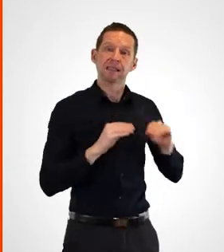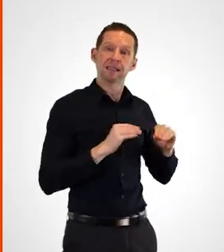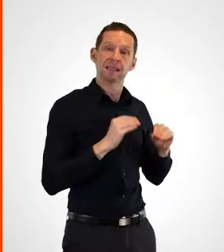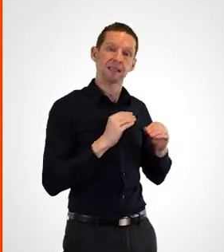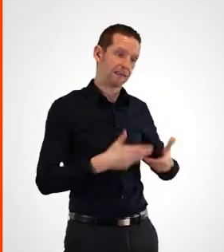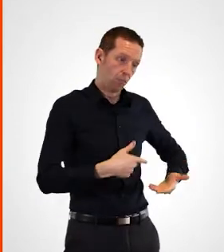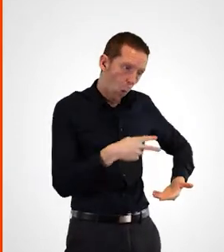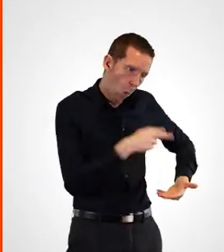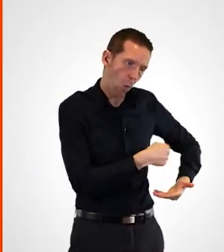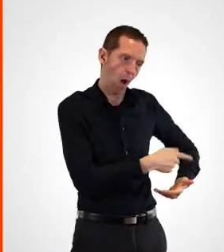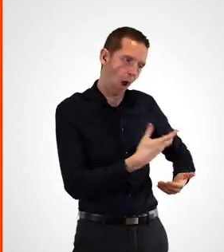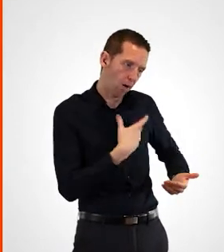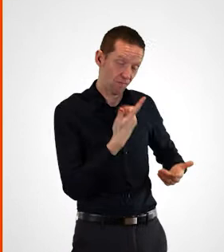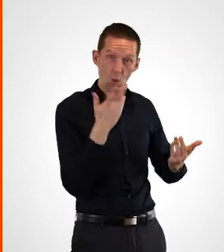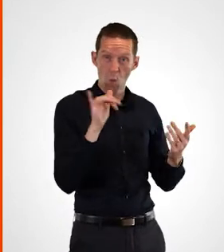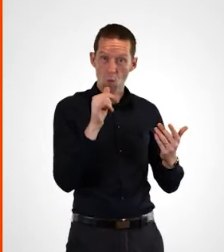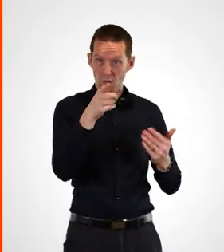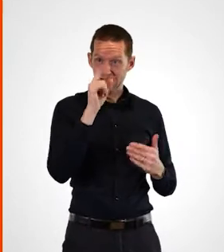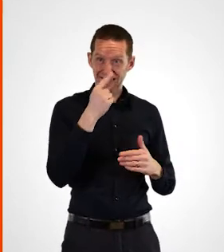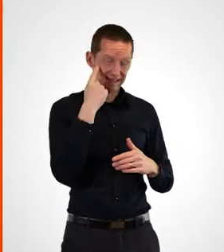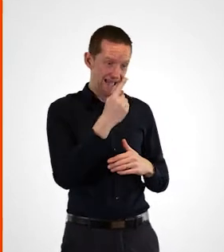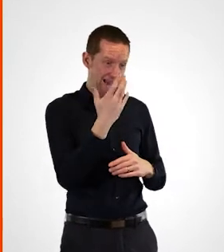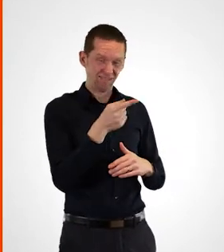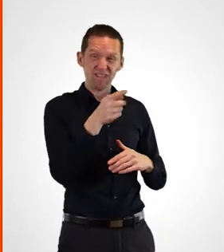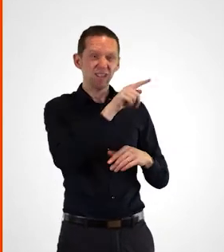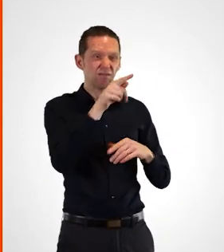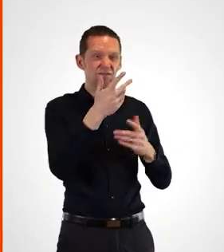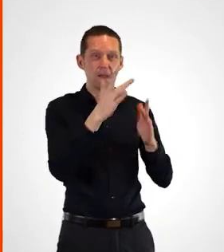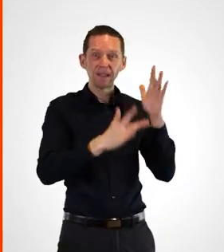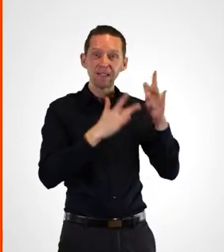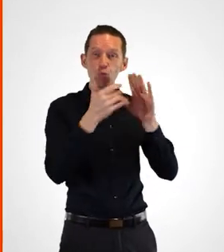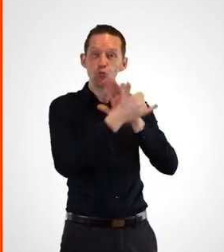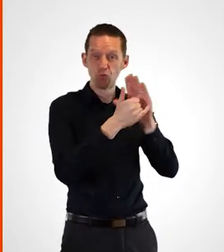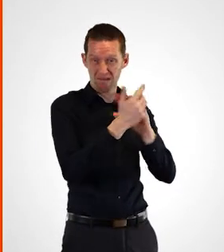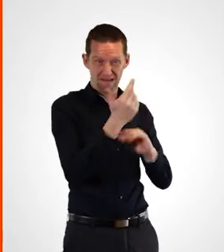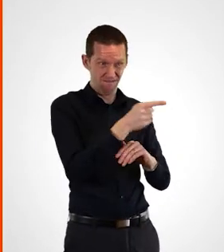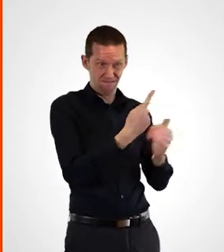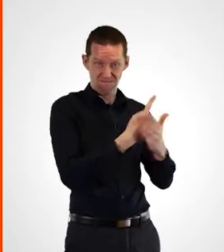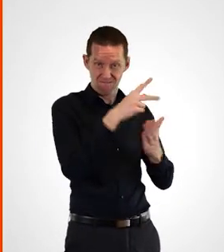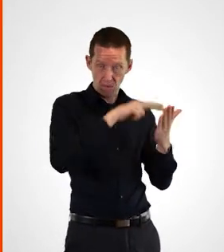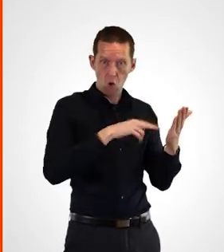and look and you can usually find a YouTube clip of the children that are doing that - and children who read later,